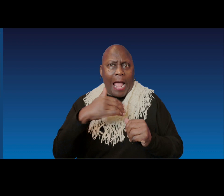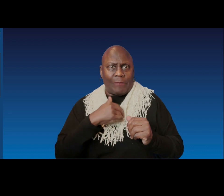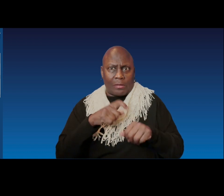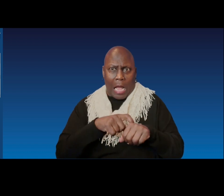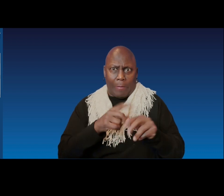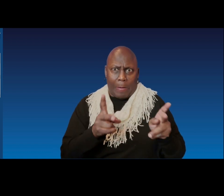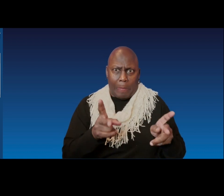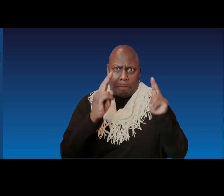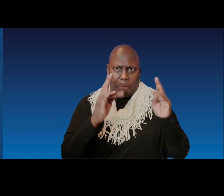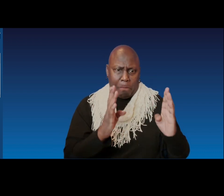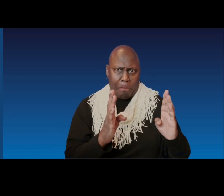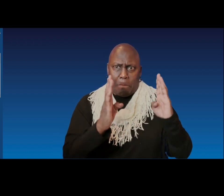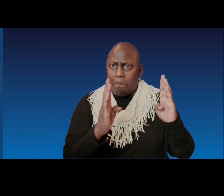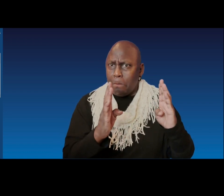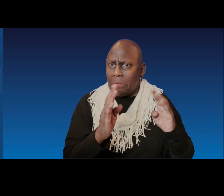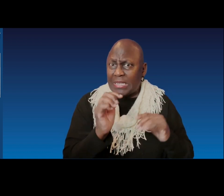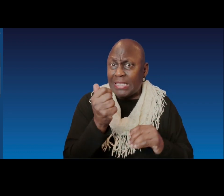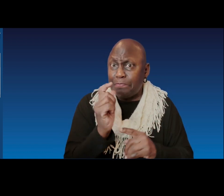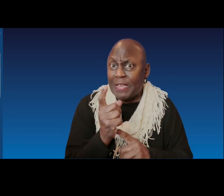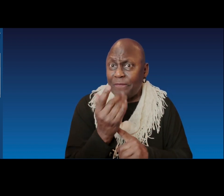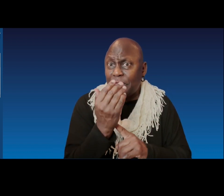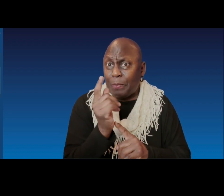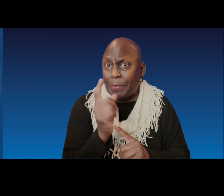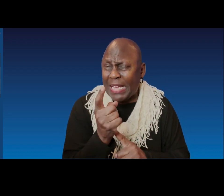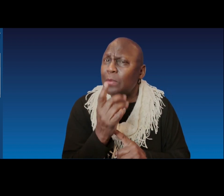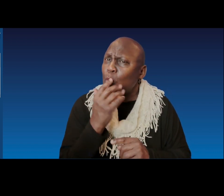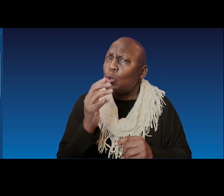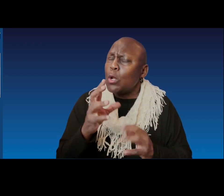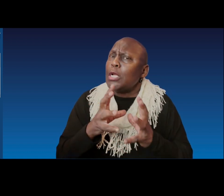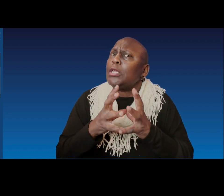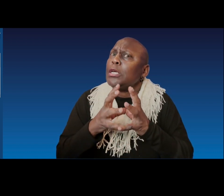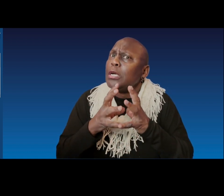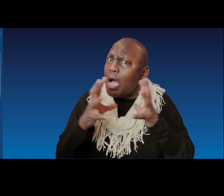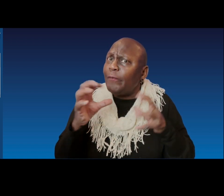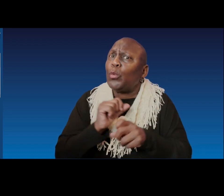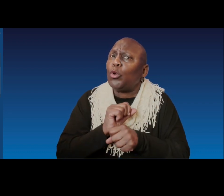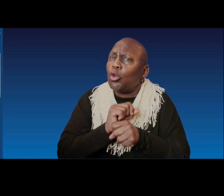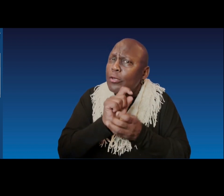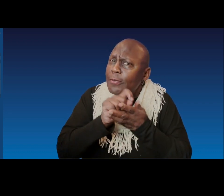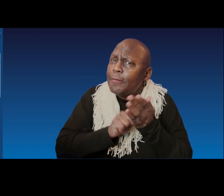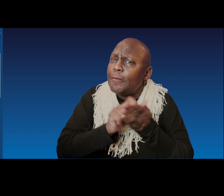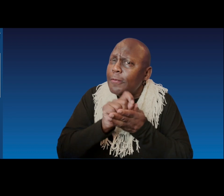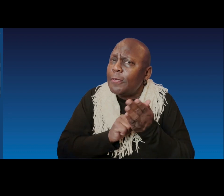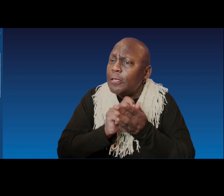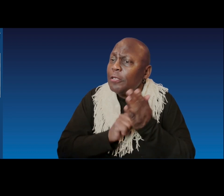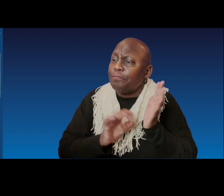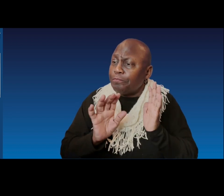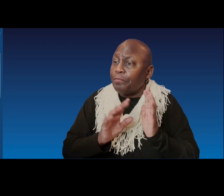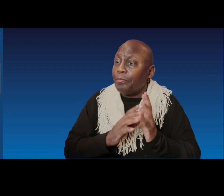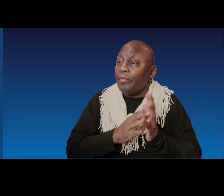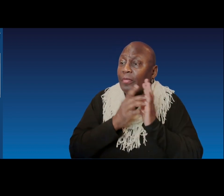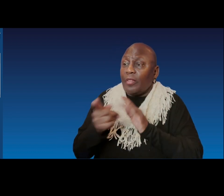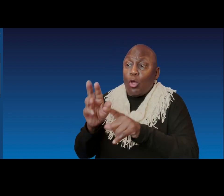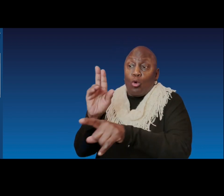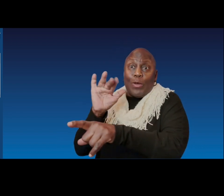or playtime or interactive situations like story time. You can take that clip of maybe 10 to 15 minutes,